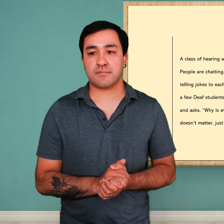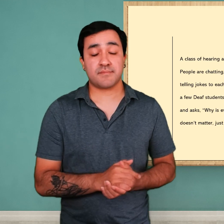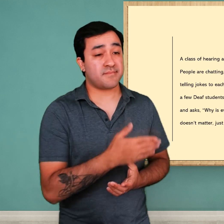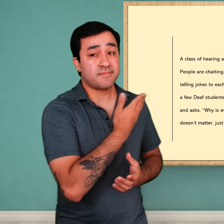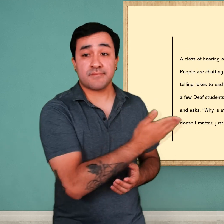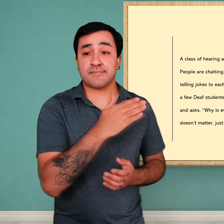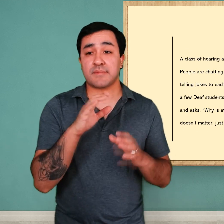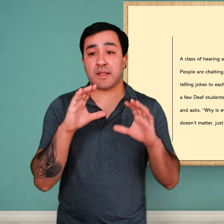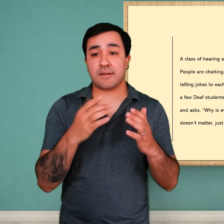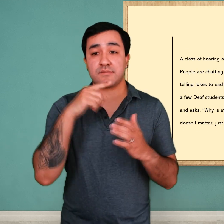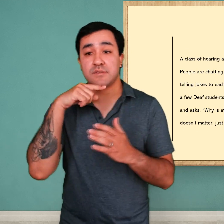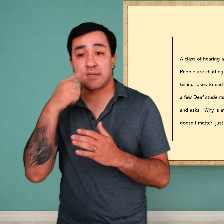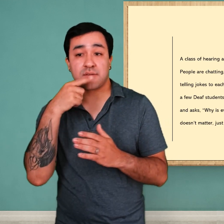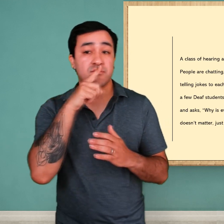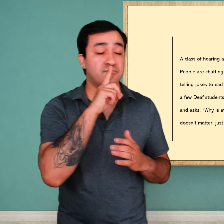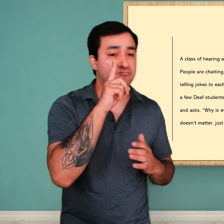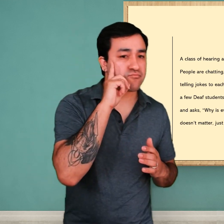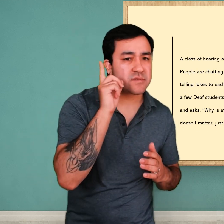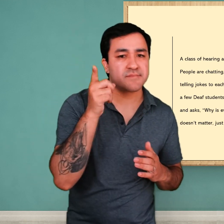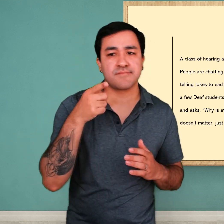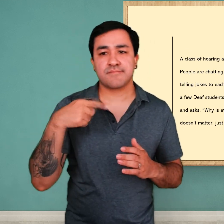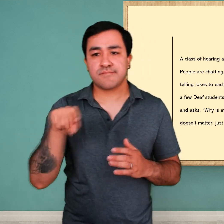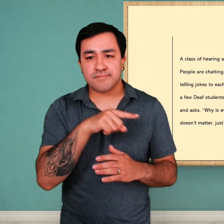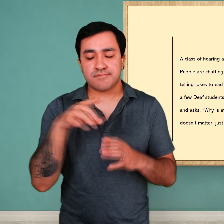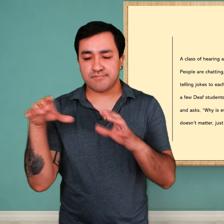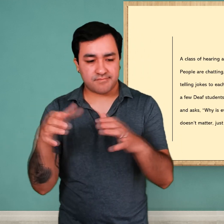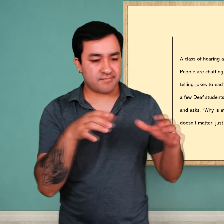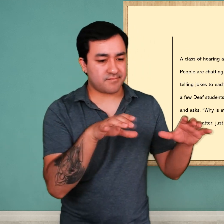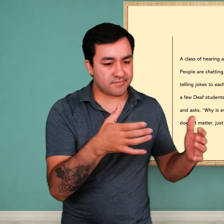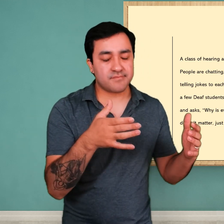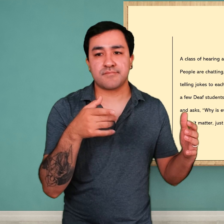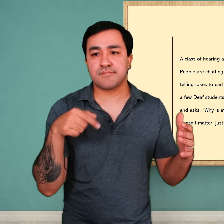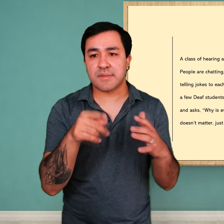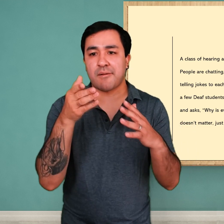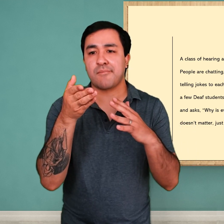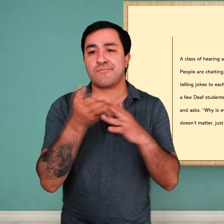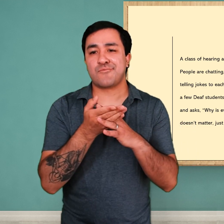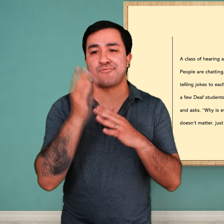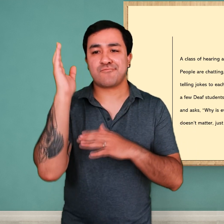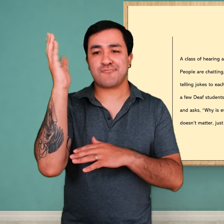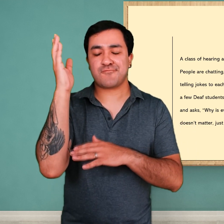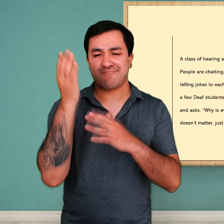A class of hearing and Deaf students are taking a break during the lecture. People are chatting,